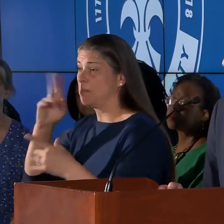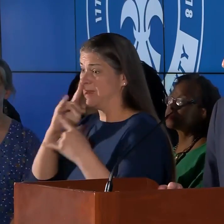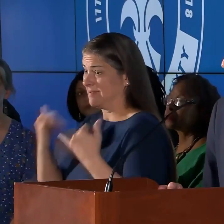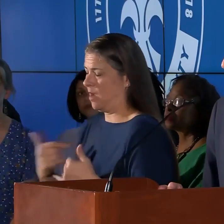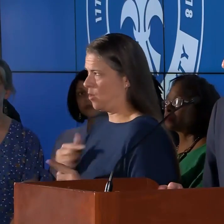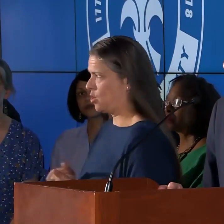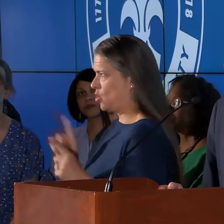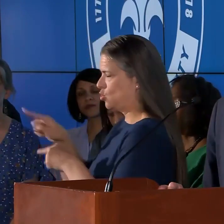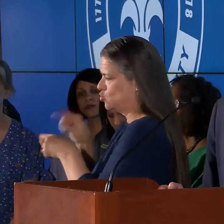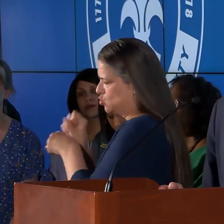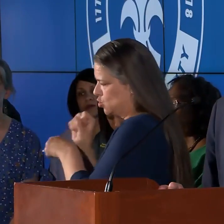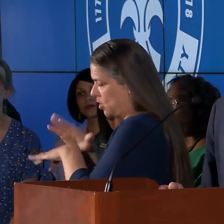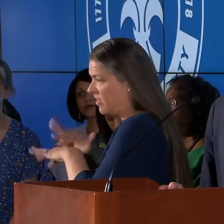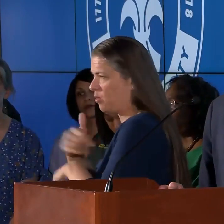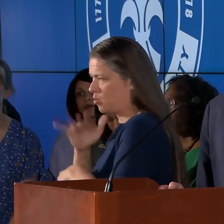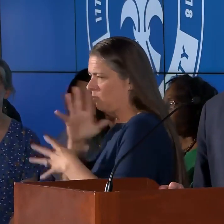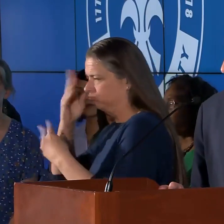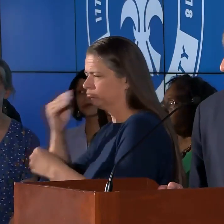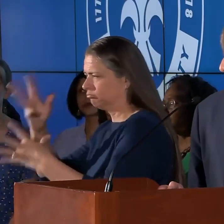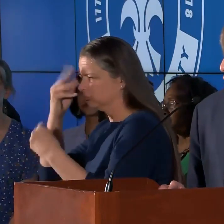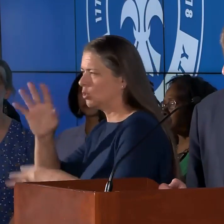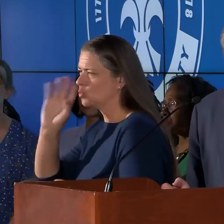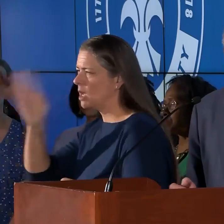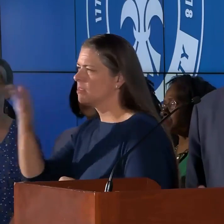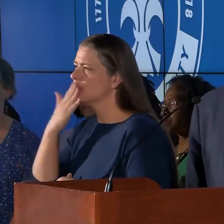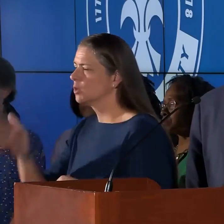keep you all up to date as we have more information. Thank you all very much,